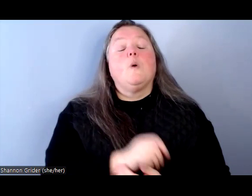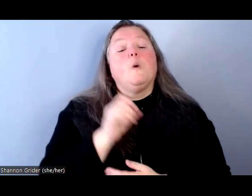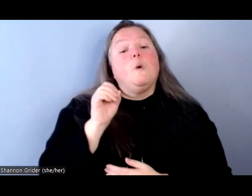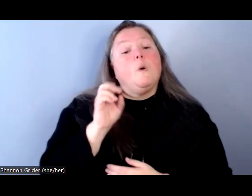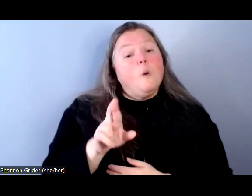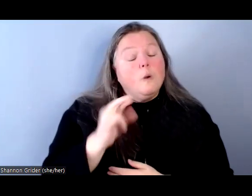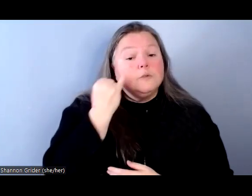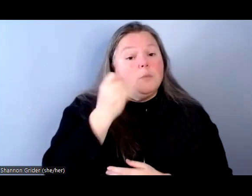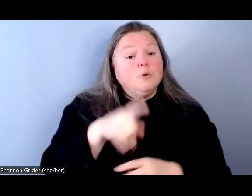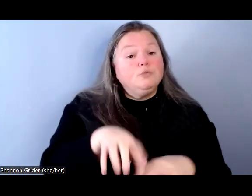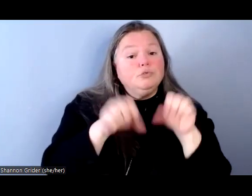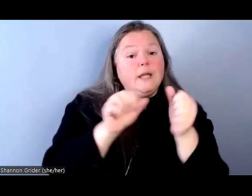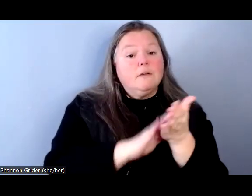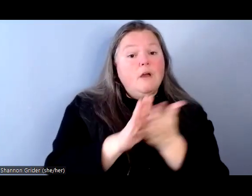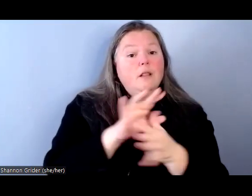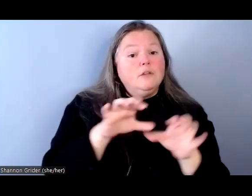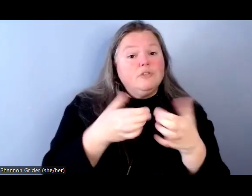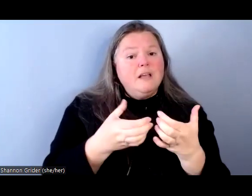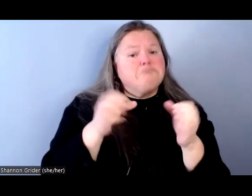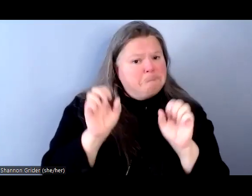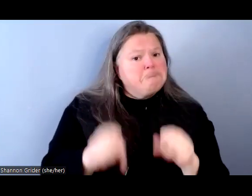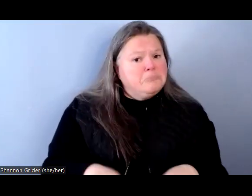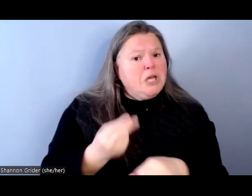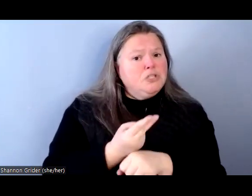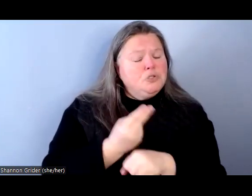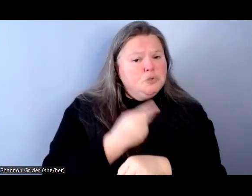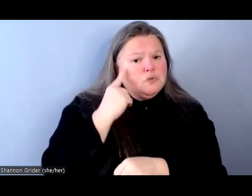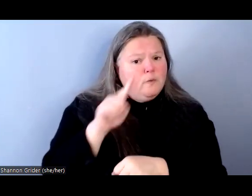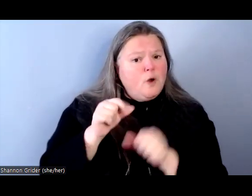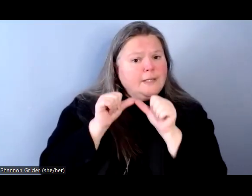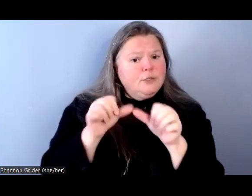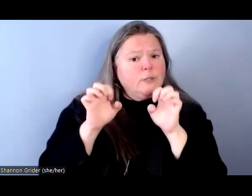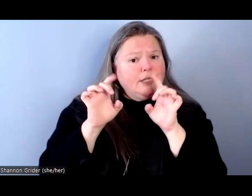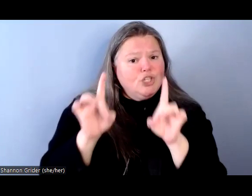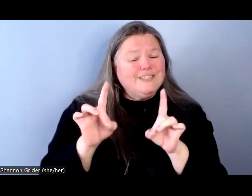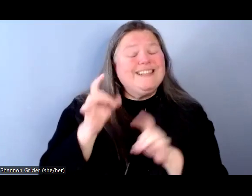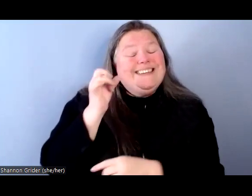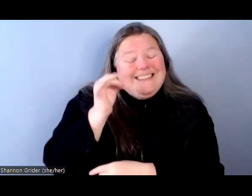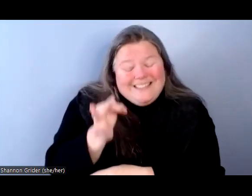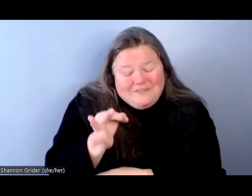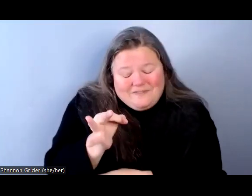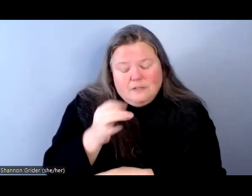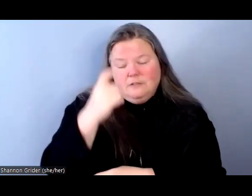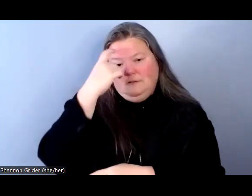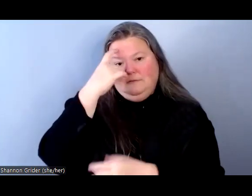You can use college classes as well, as long as the class is